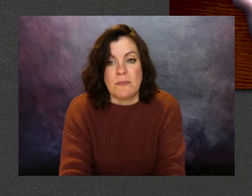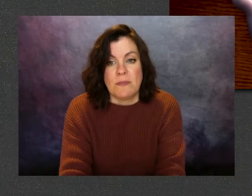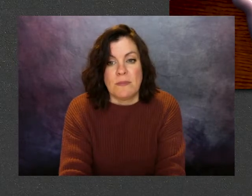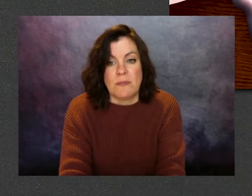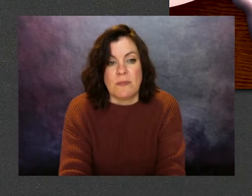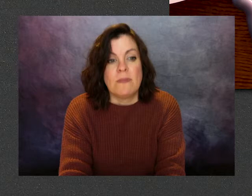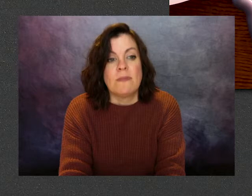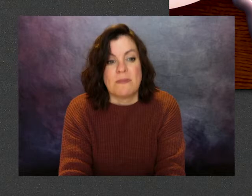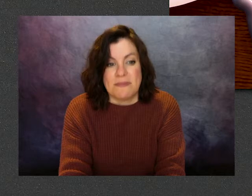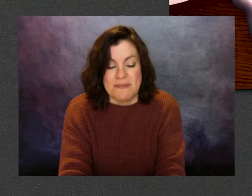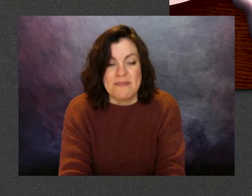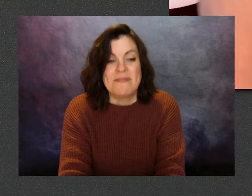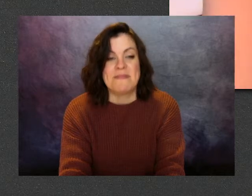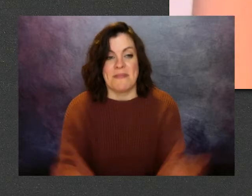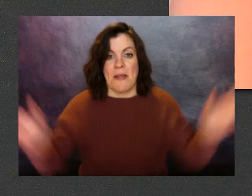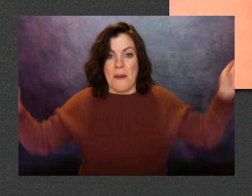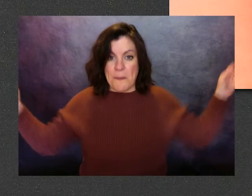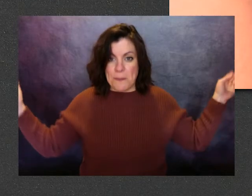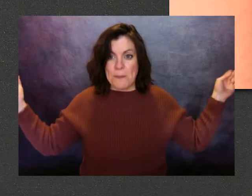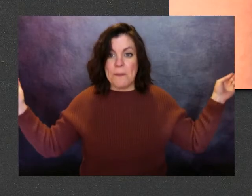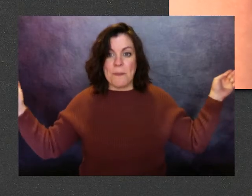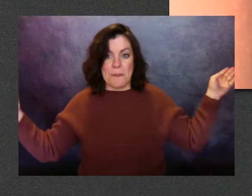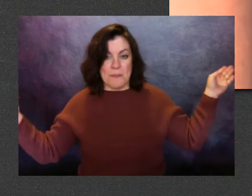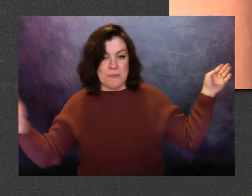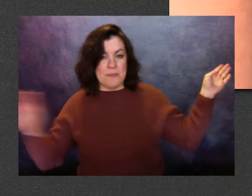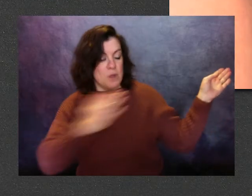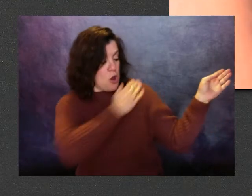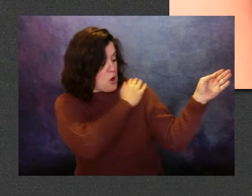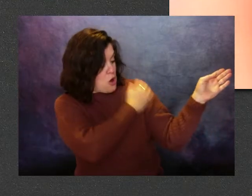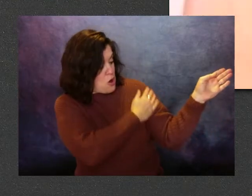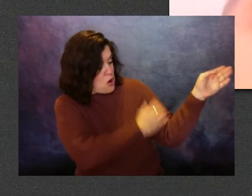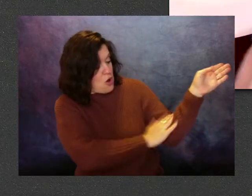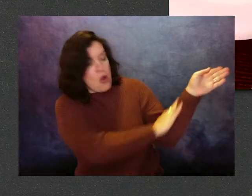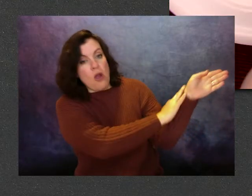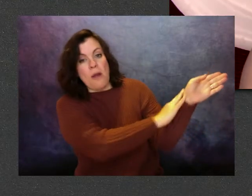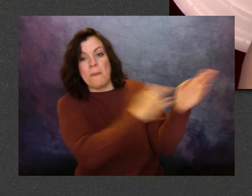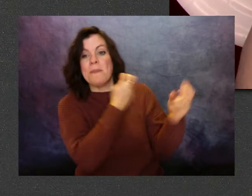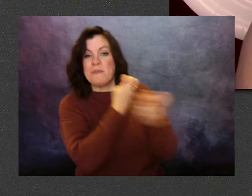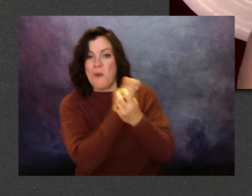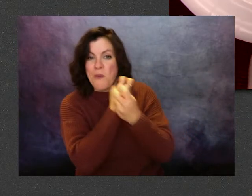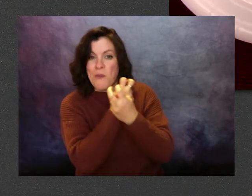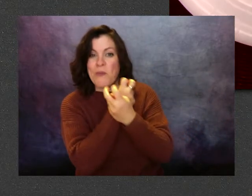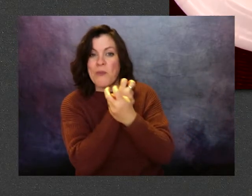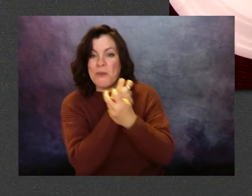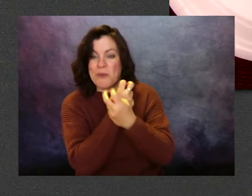We make the kitty's arm bone. Right there, our leg bone actually.